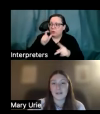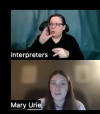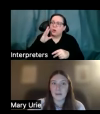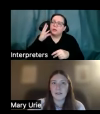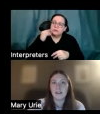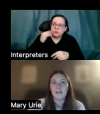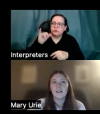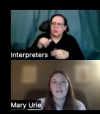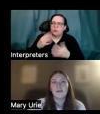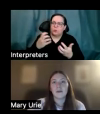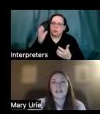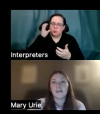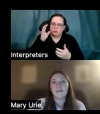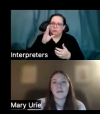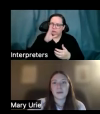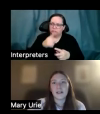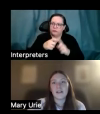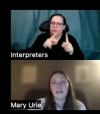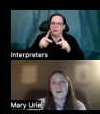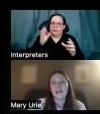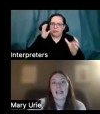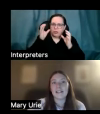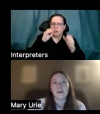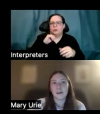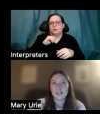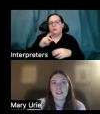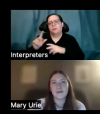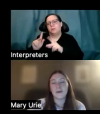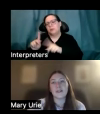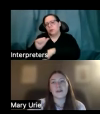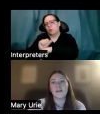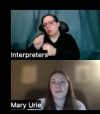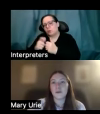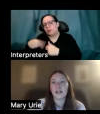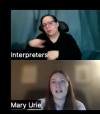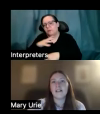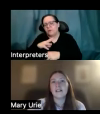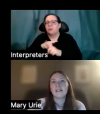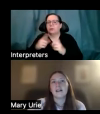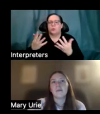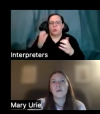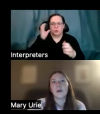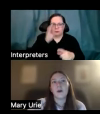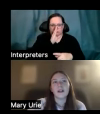hear from them. We want to hear from them directly. We want to ask them our questions. We want to know their story. We want